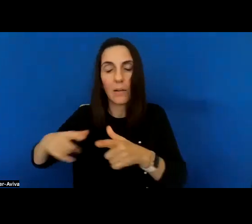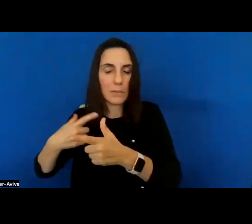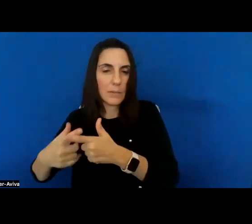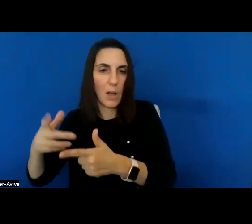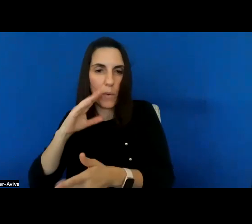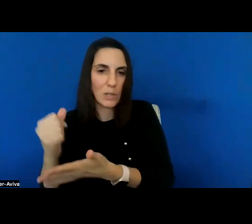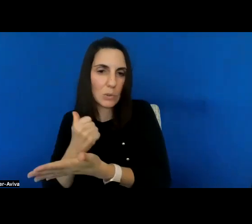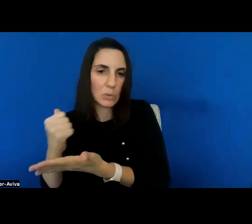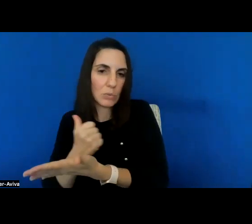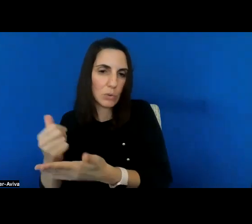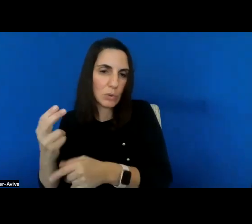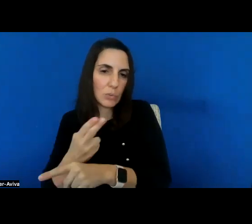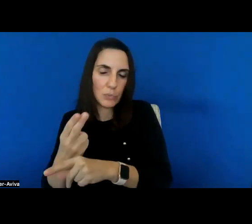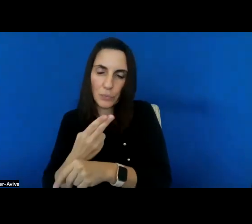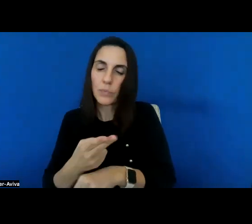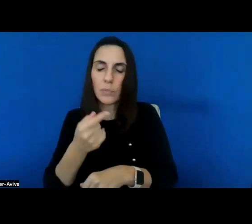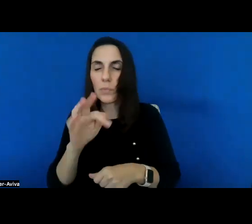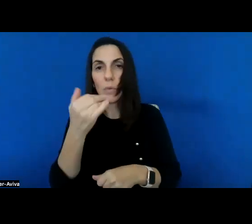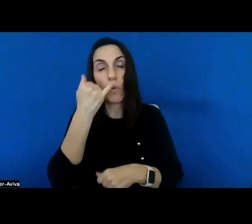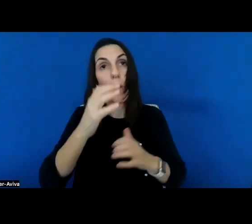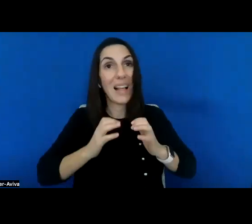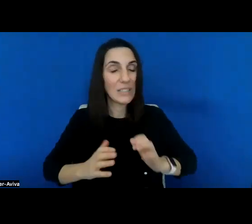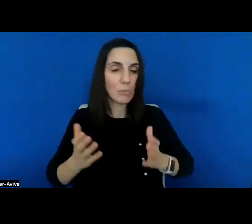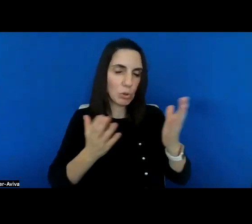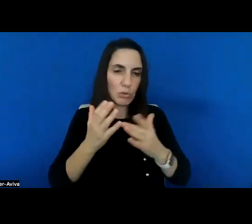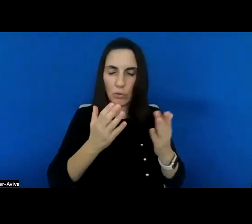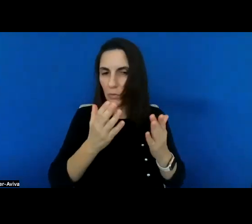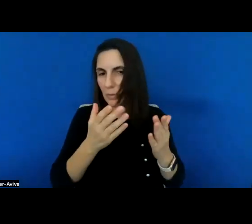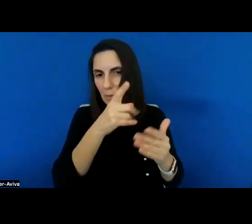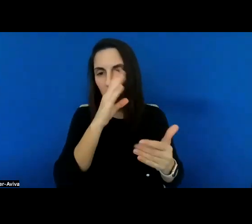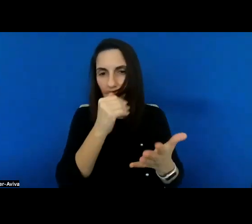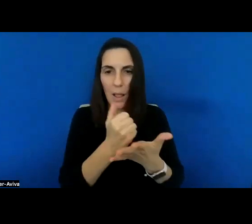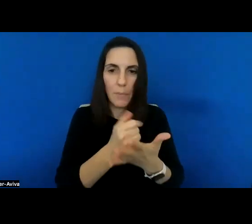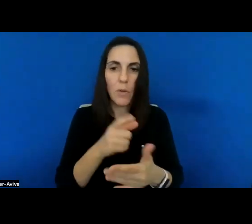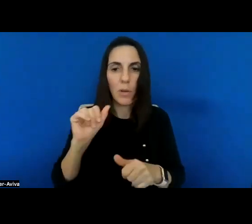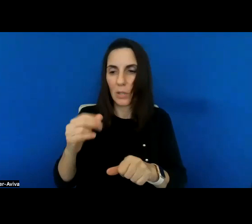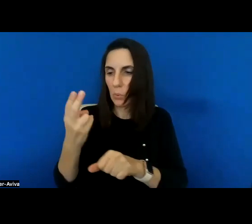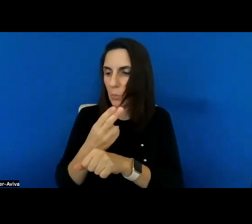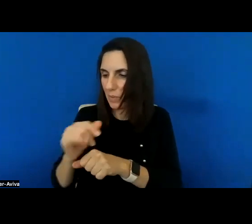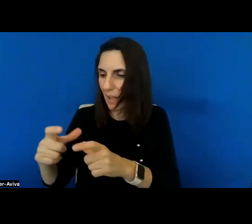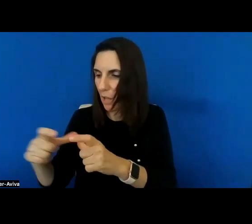11:41:11 And then you can use that debit card anywhere. Visa debit cars are accepted, so